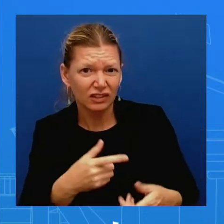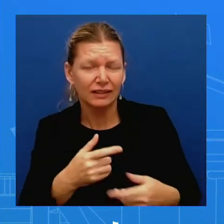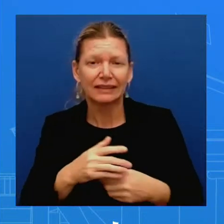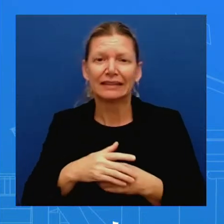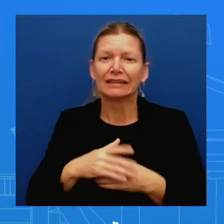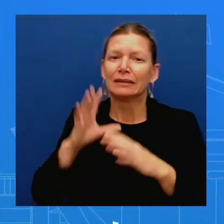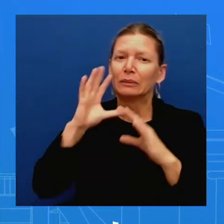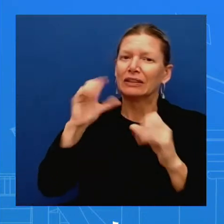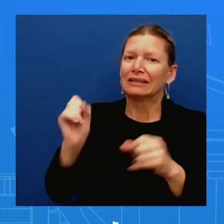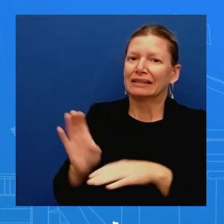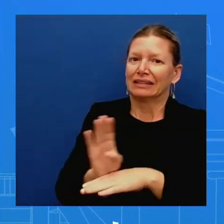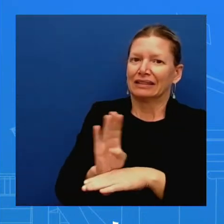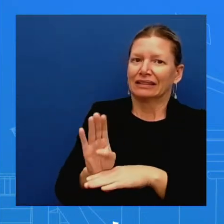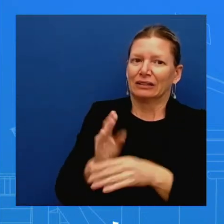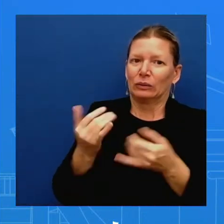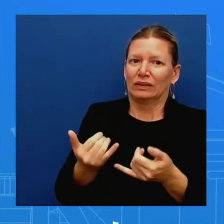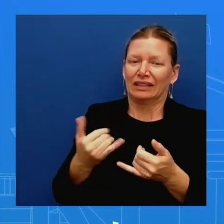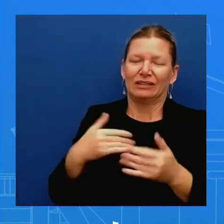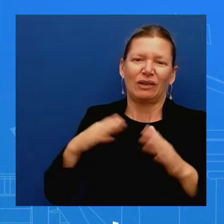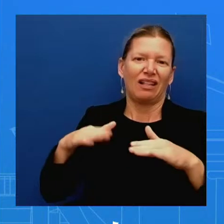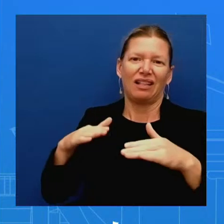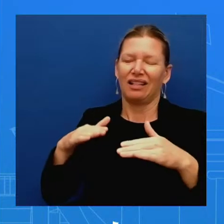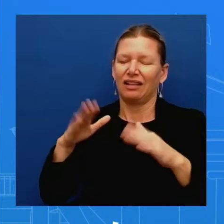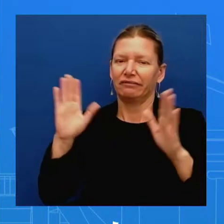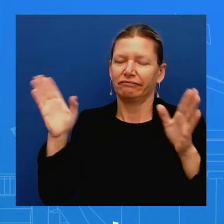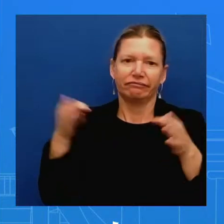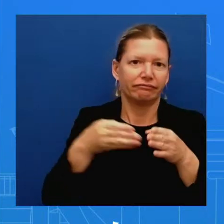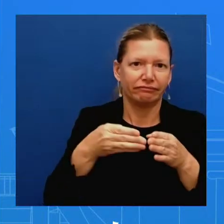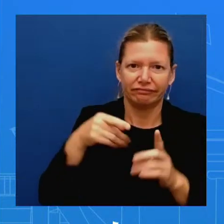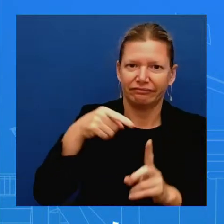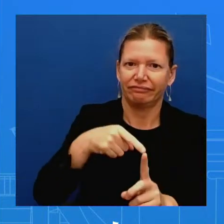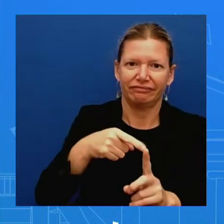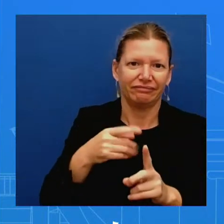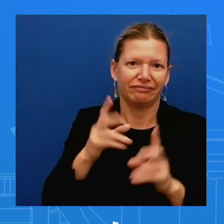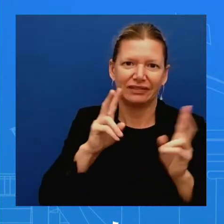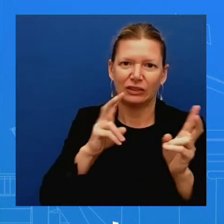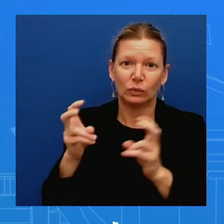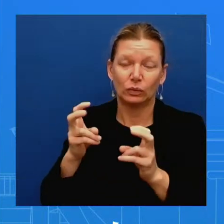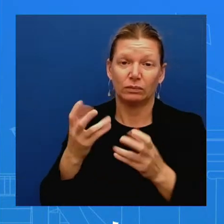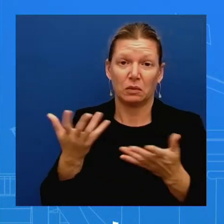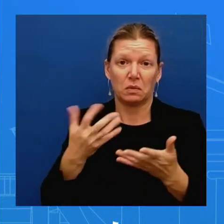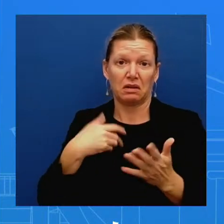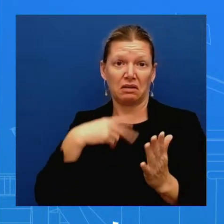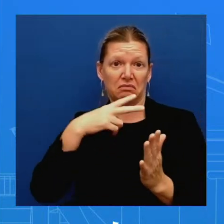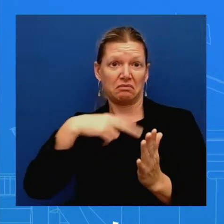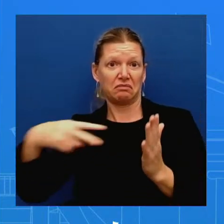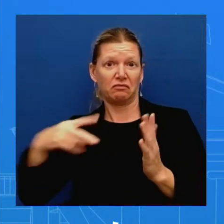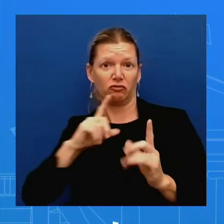from supporting women and reproductive rights, reproductive healthcare. It is important to do that.